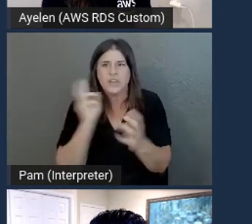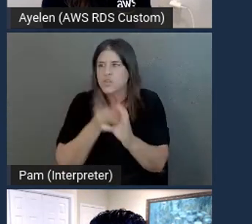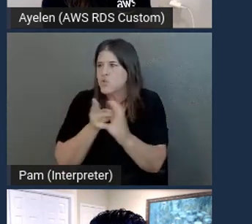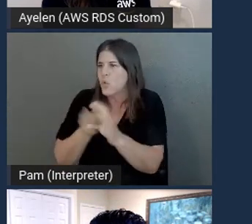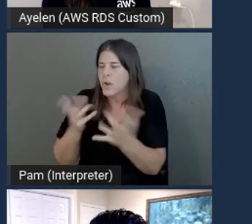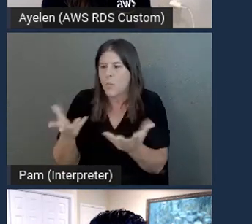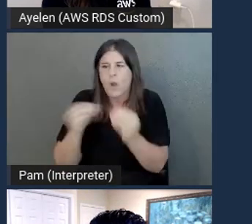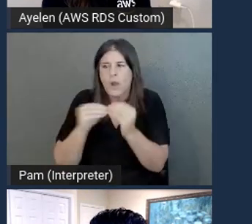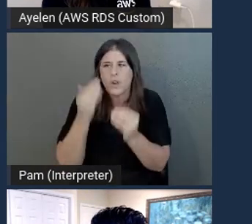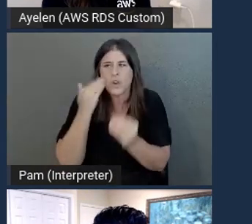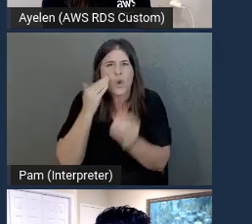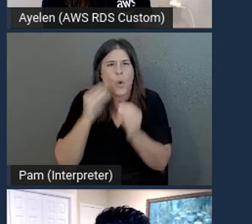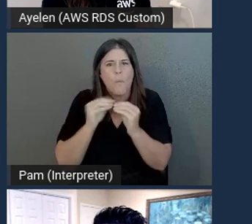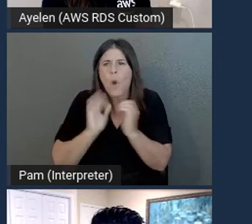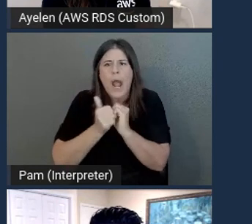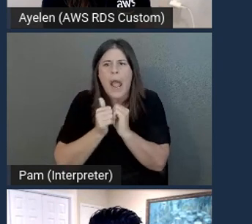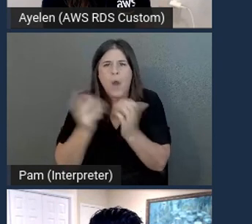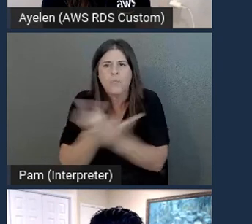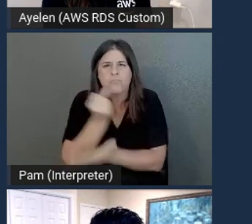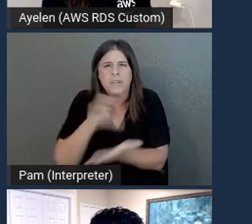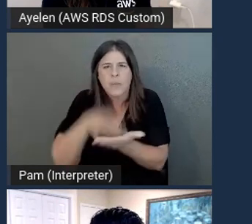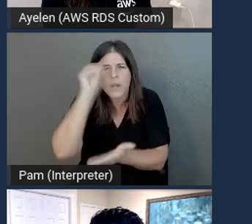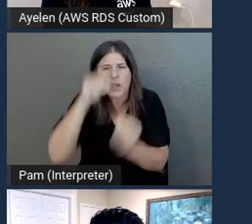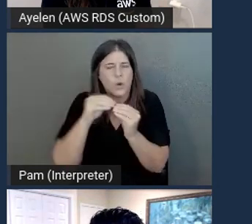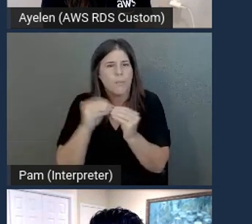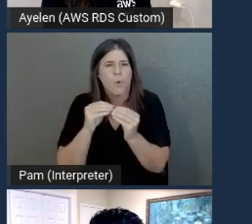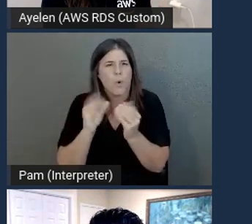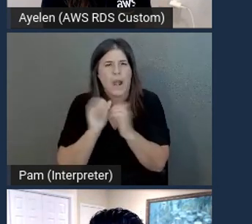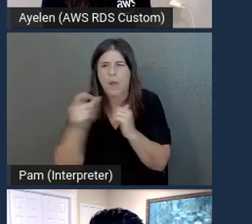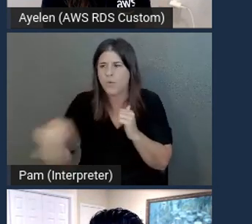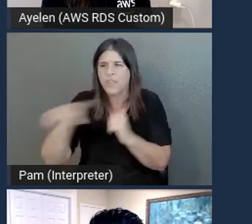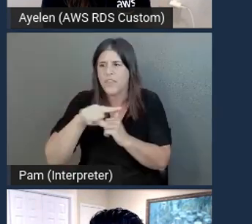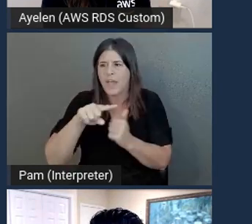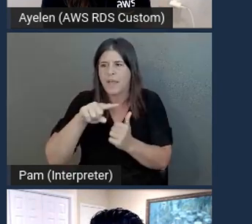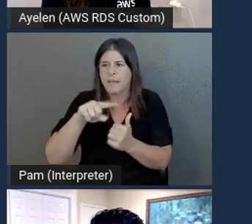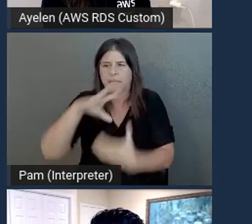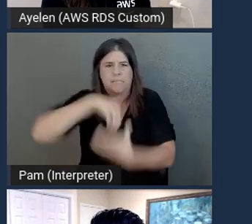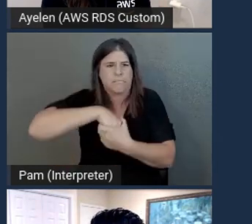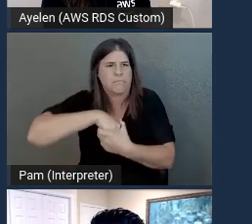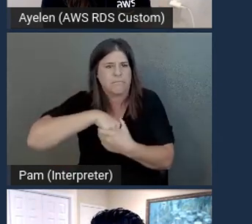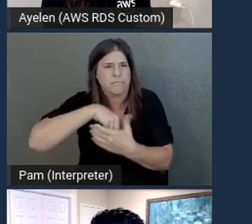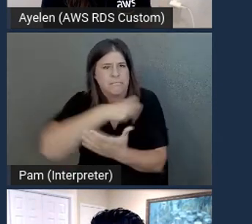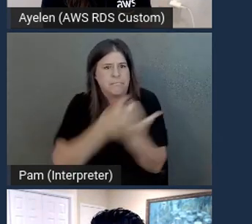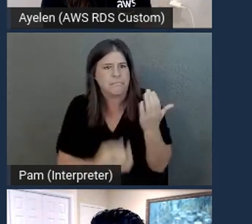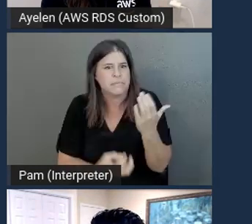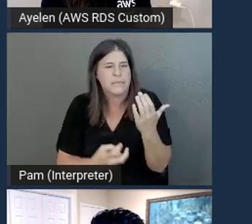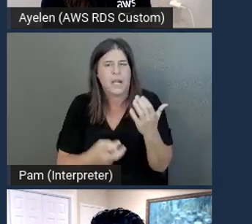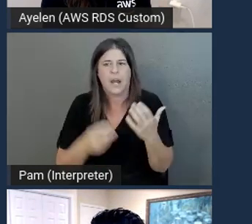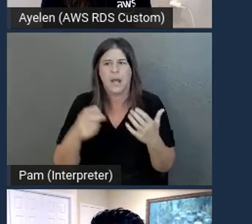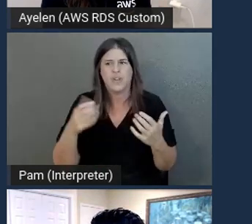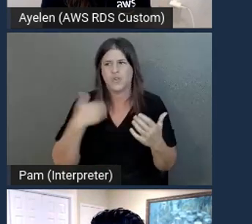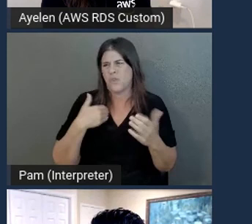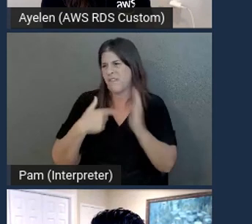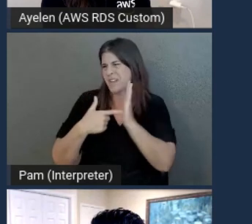what's the best place to go to? How can they learn more and get started? Are there like examples that they can try